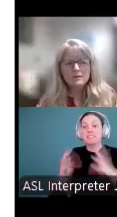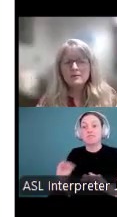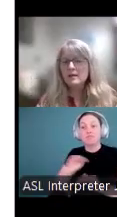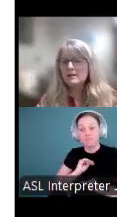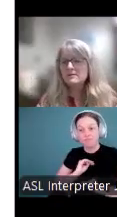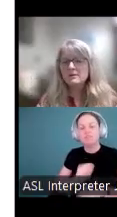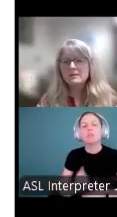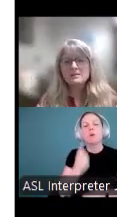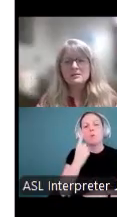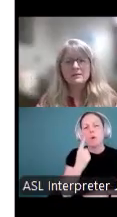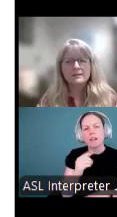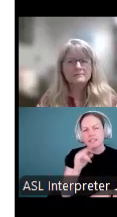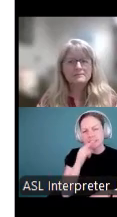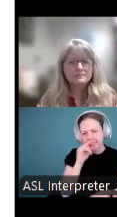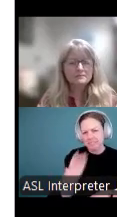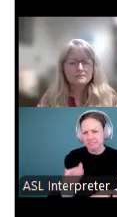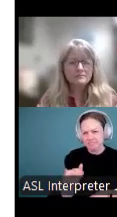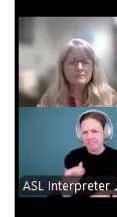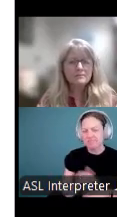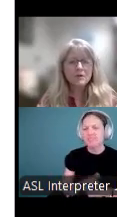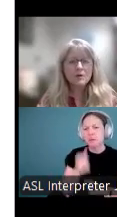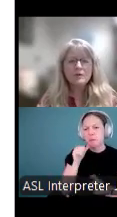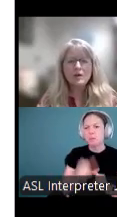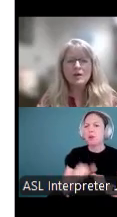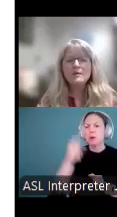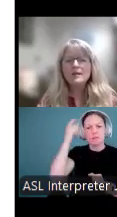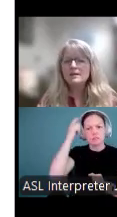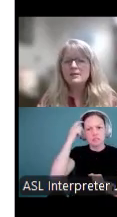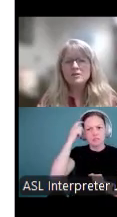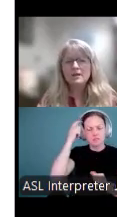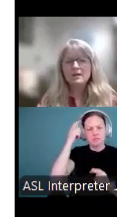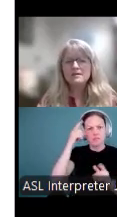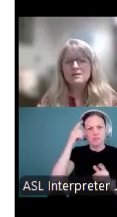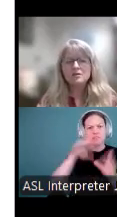really well developmentally overall, but initially as a